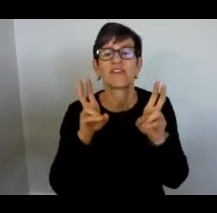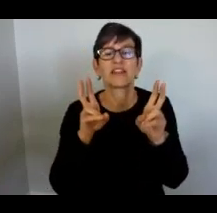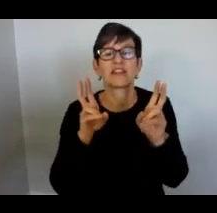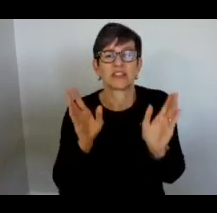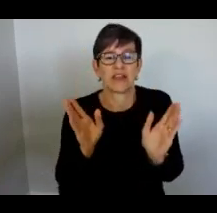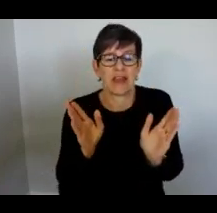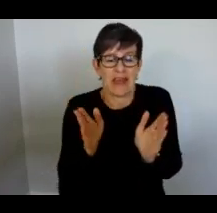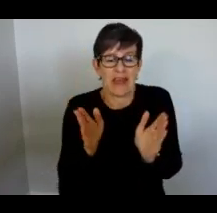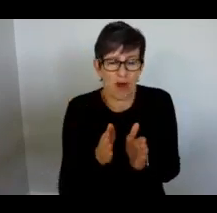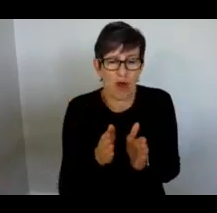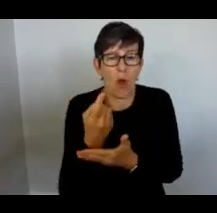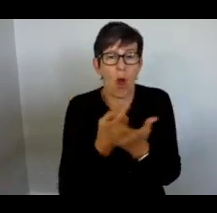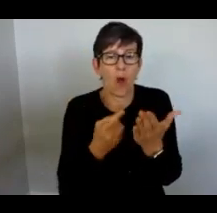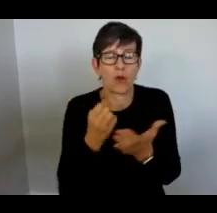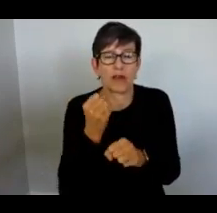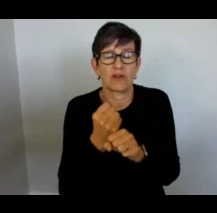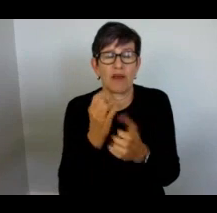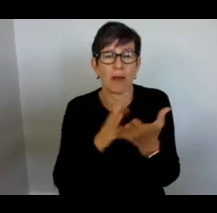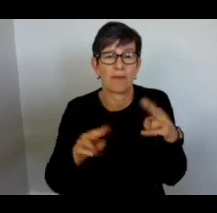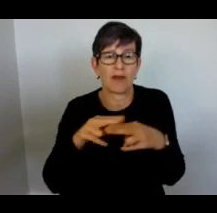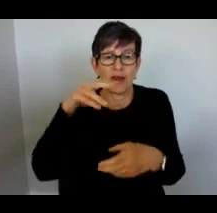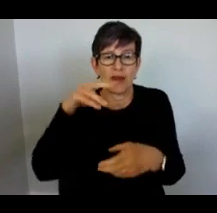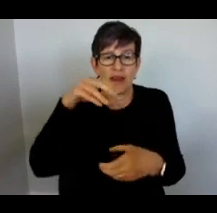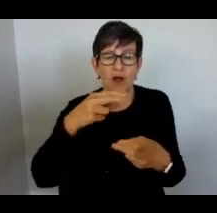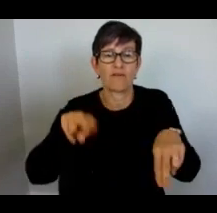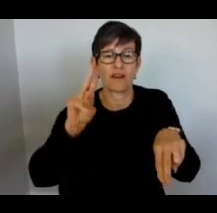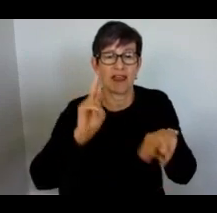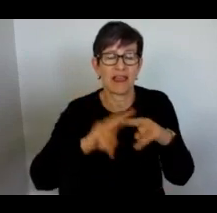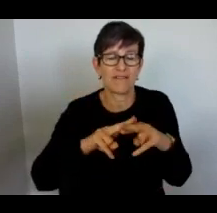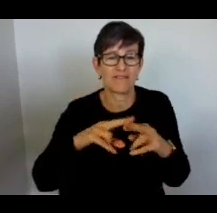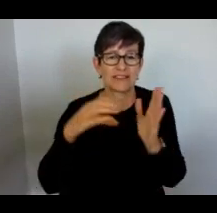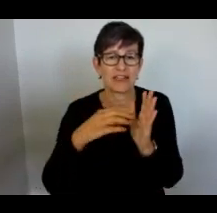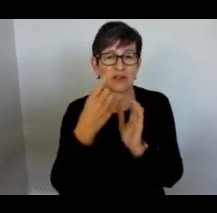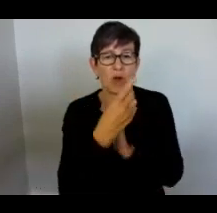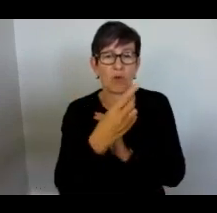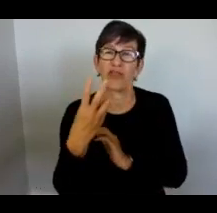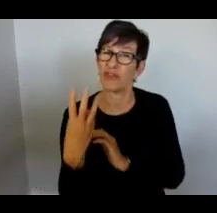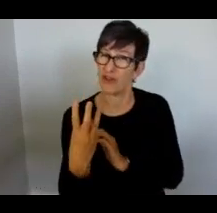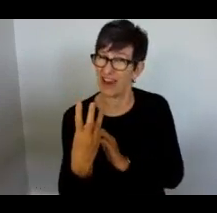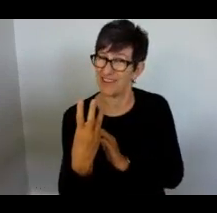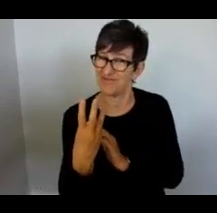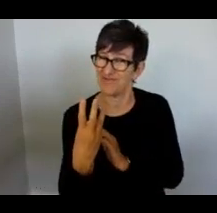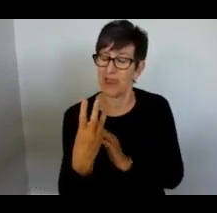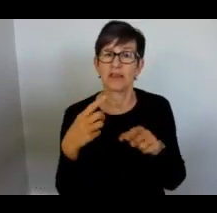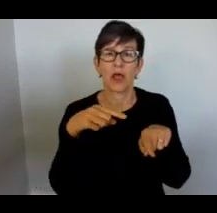to be involved with the proceedings you sort of get shut out of it. I say that respectfully that's